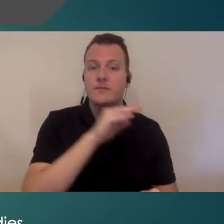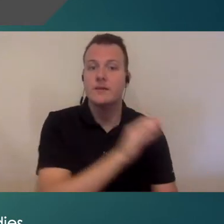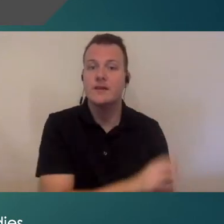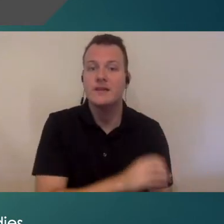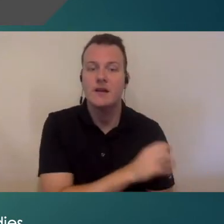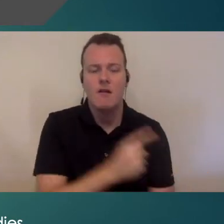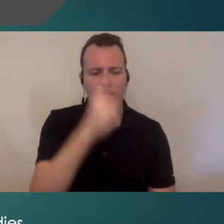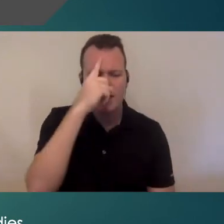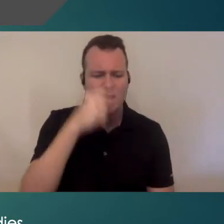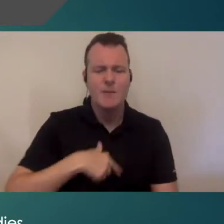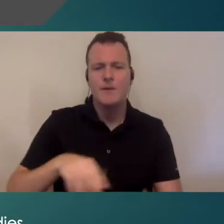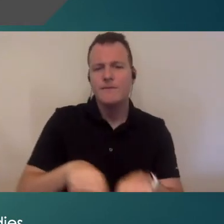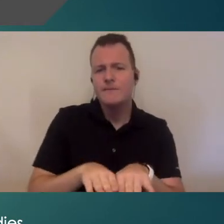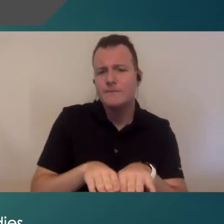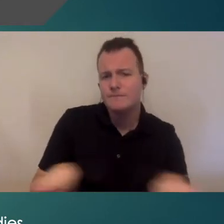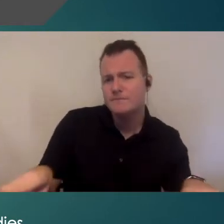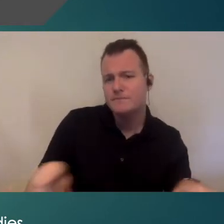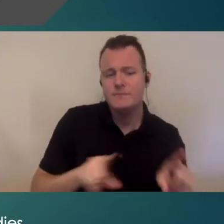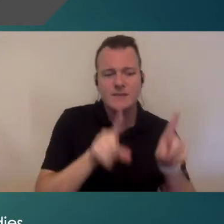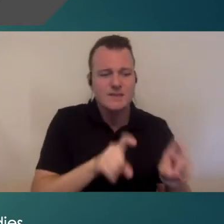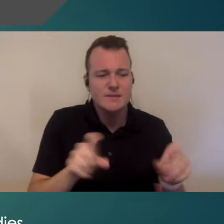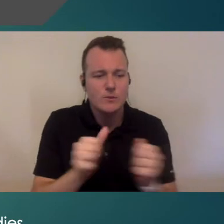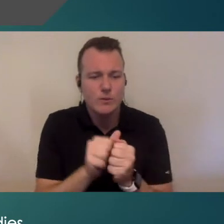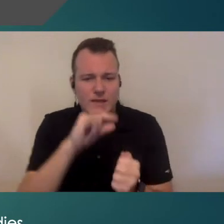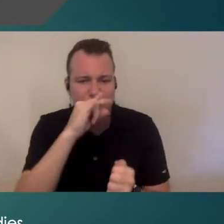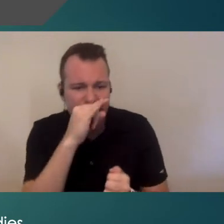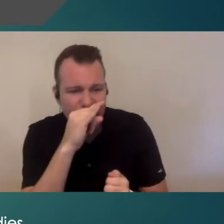think well I'm going to be on the floor, and I'm going to be testing peds, and